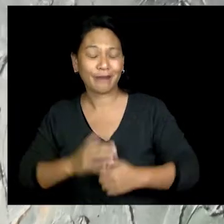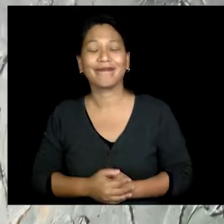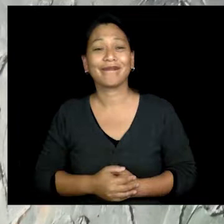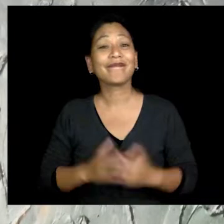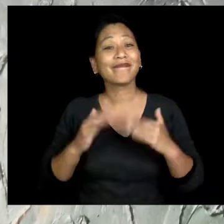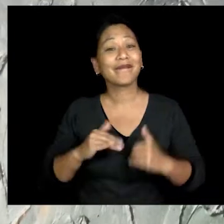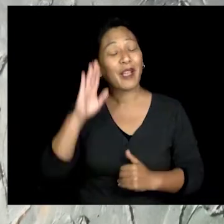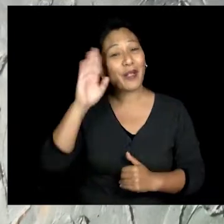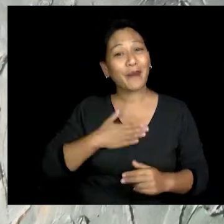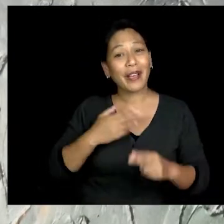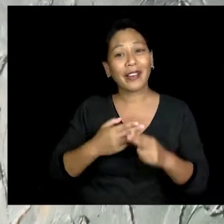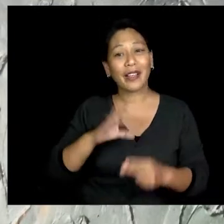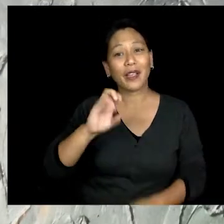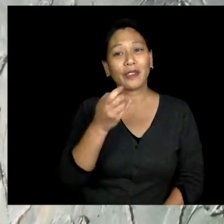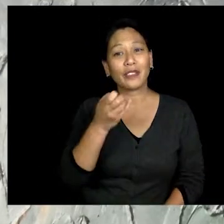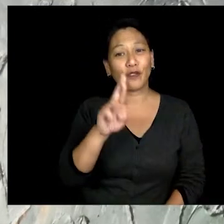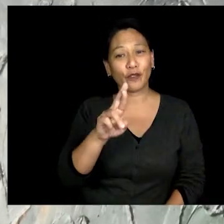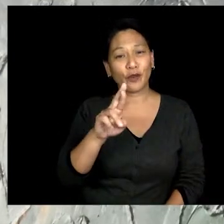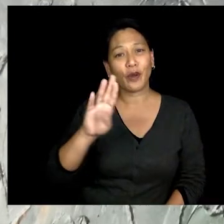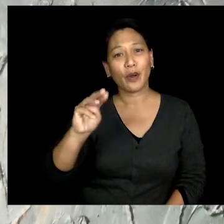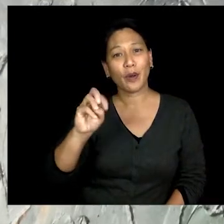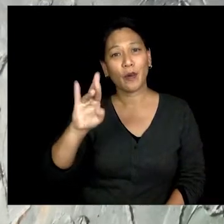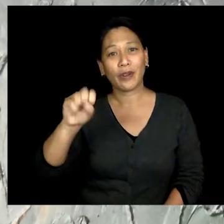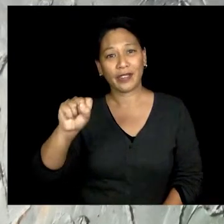Hello, my name is Christopher Morris, and I'm pleased to announce that my play